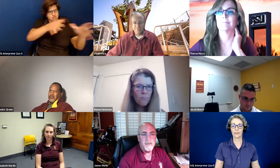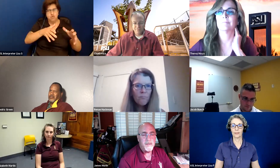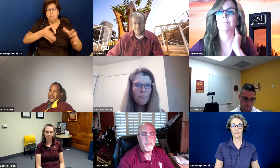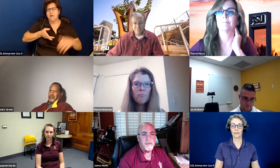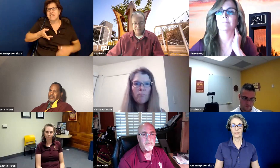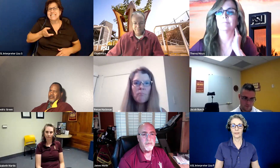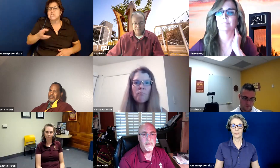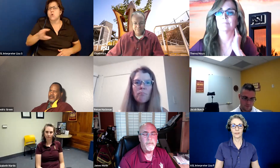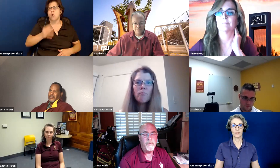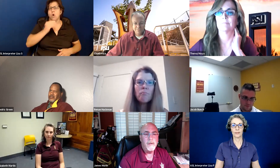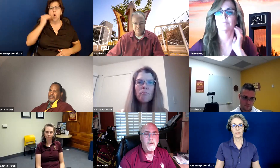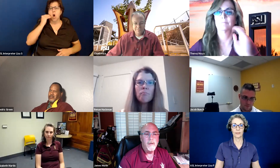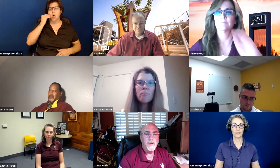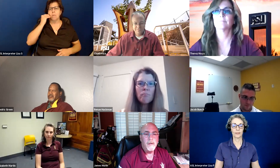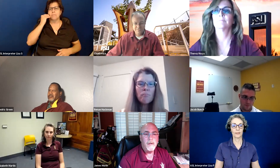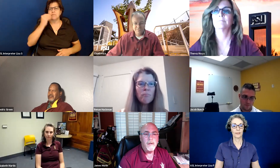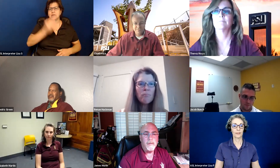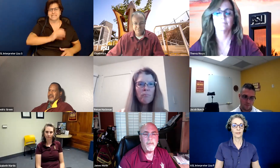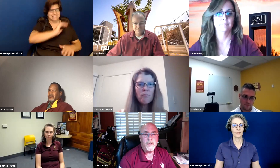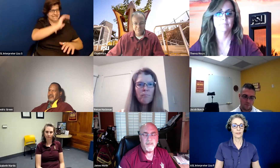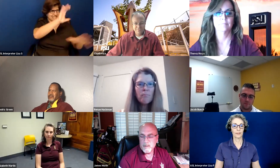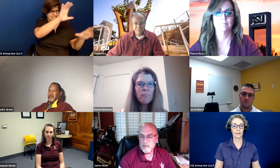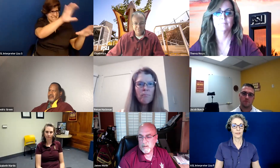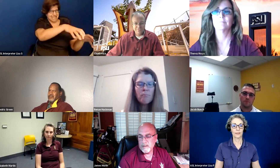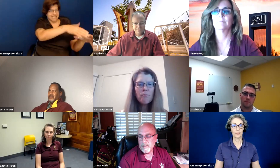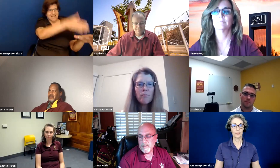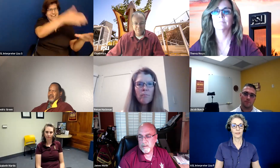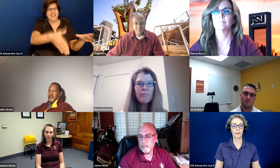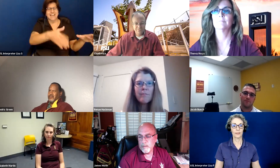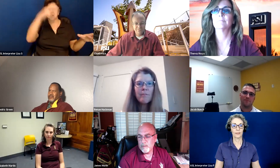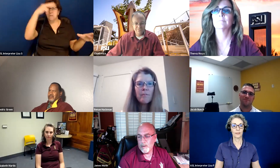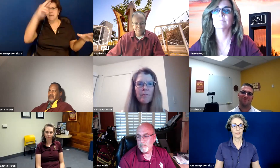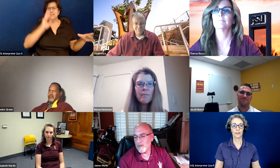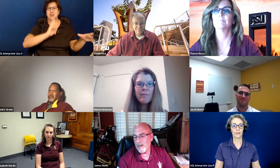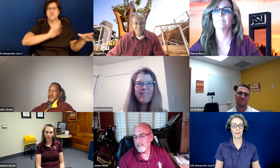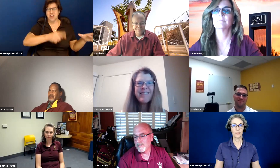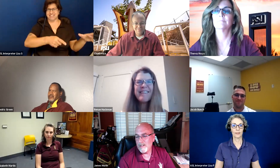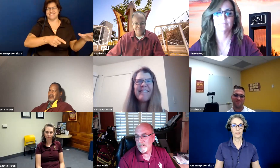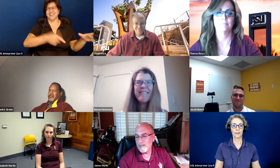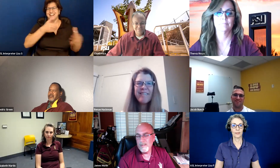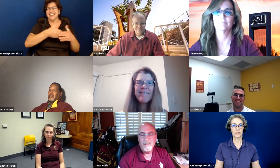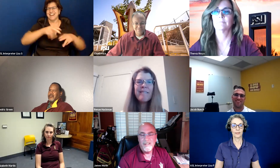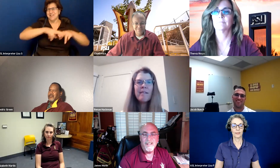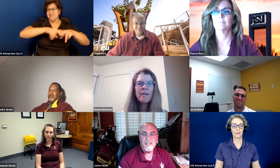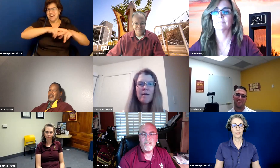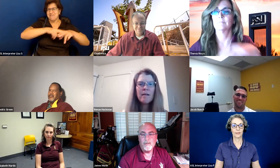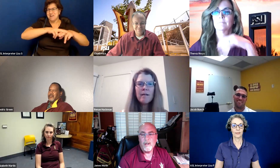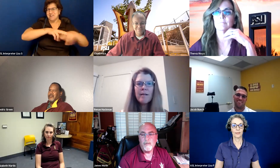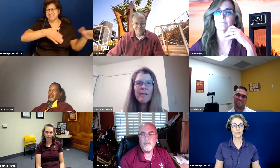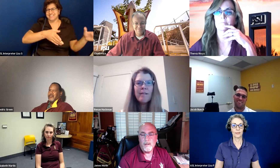six next to the Mexican restaurant right down there by the railroad tracks and think of it right off hand.